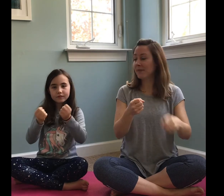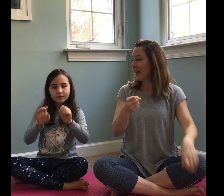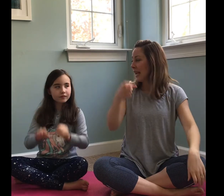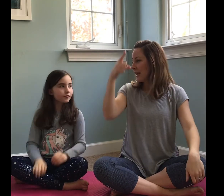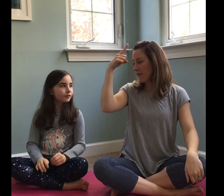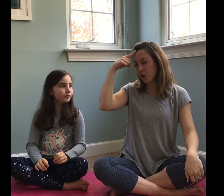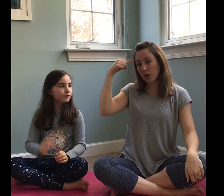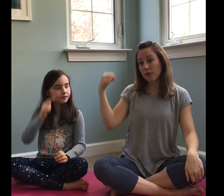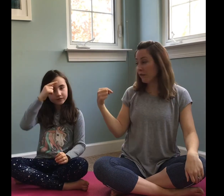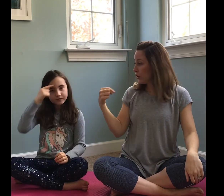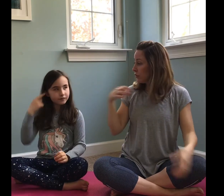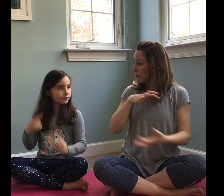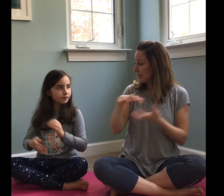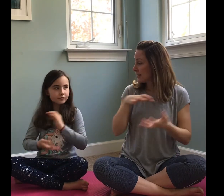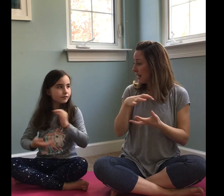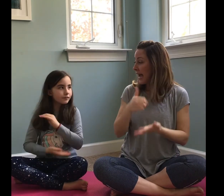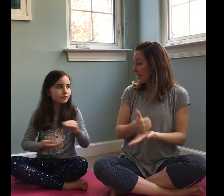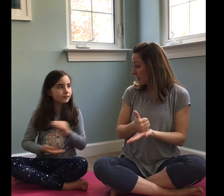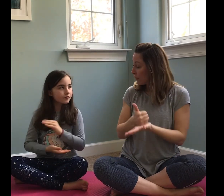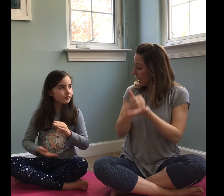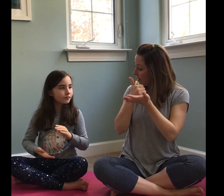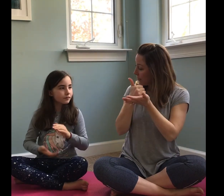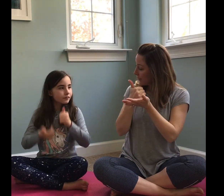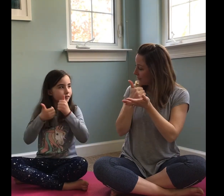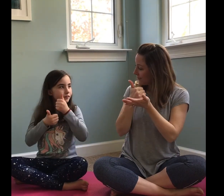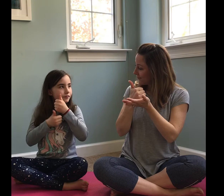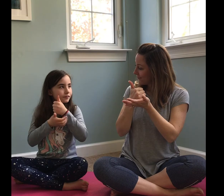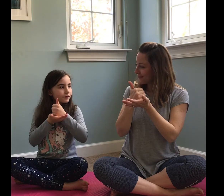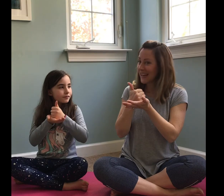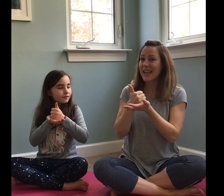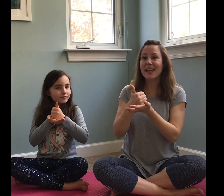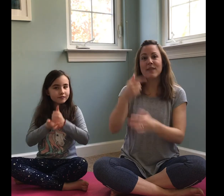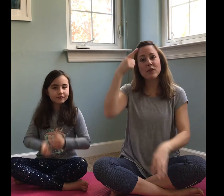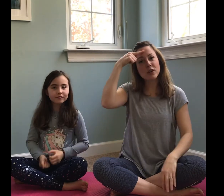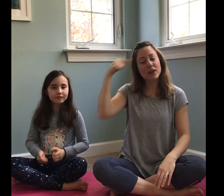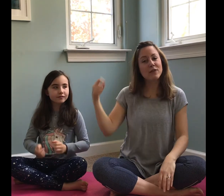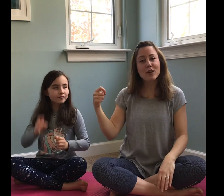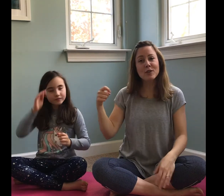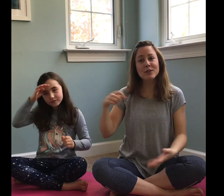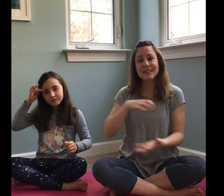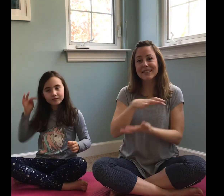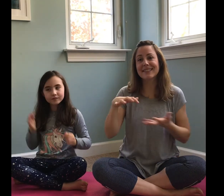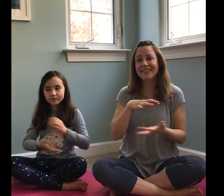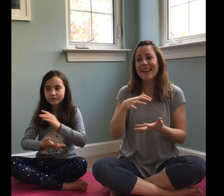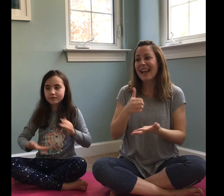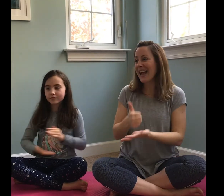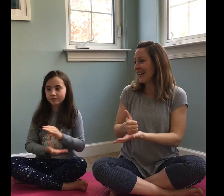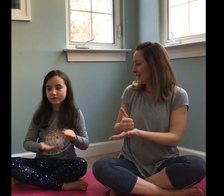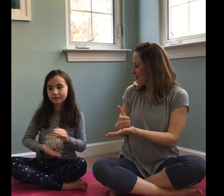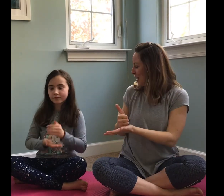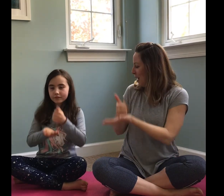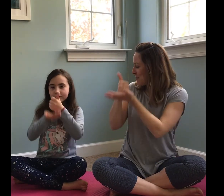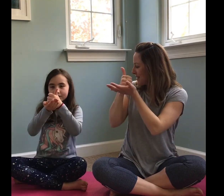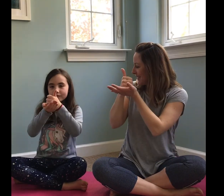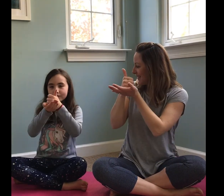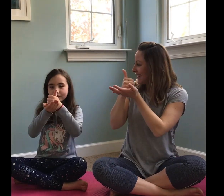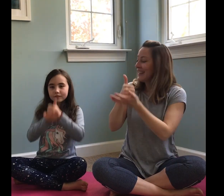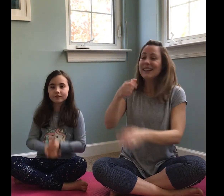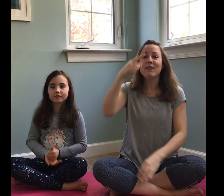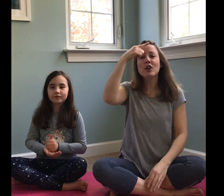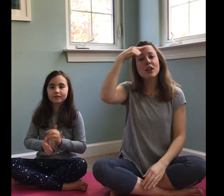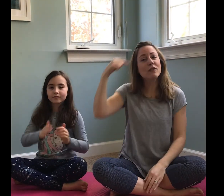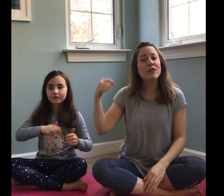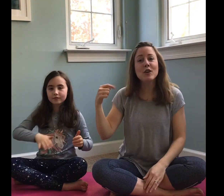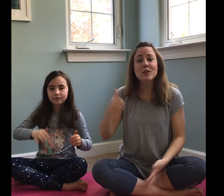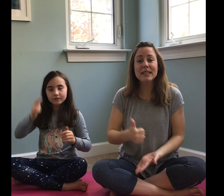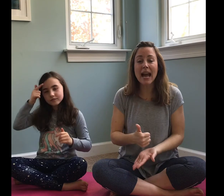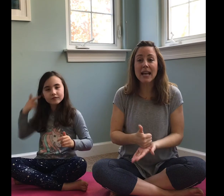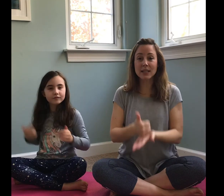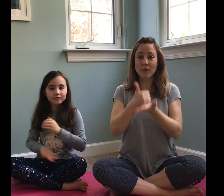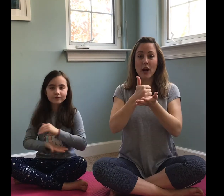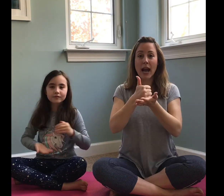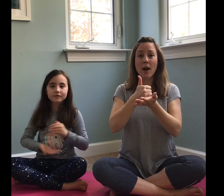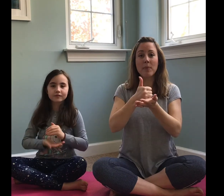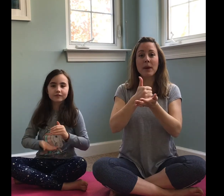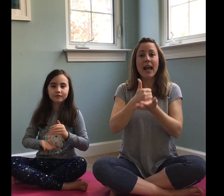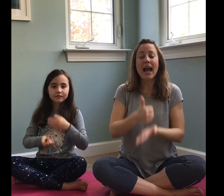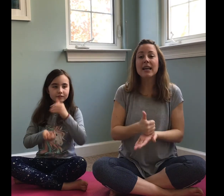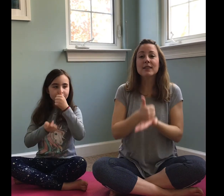if you're confused ask for help